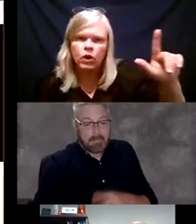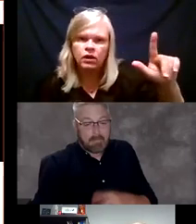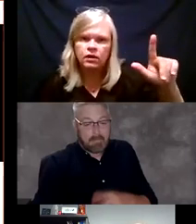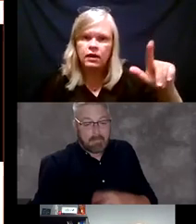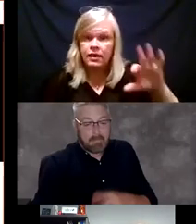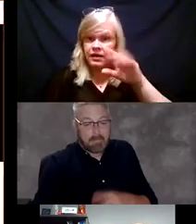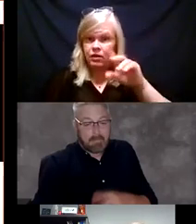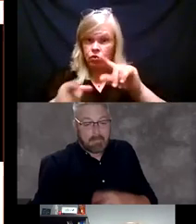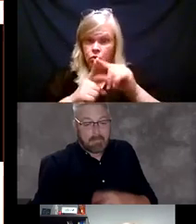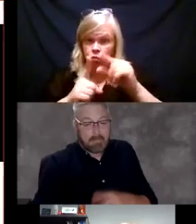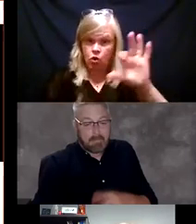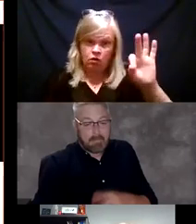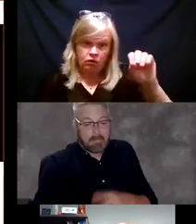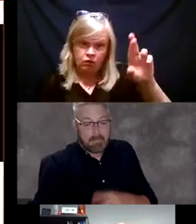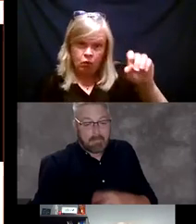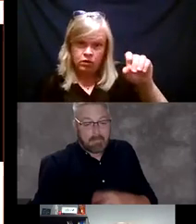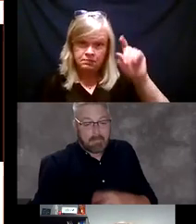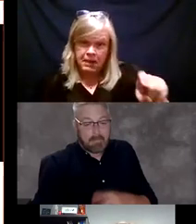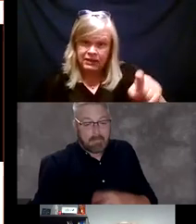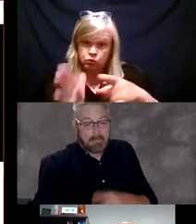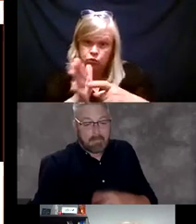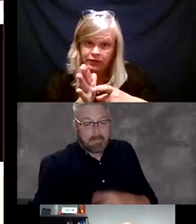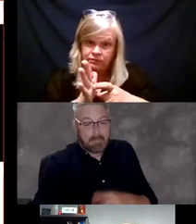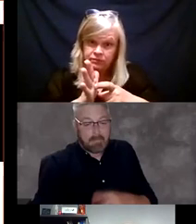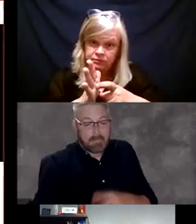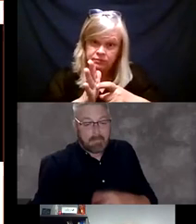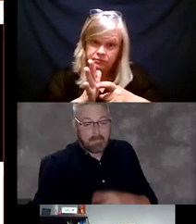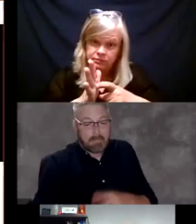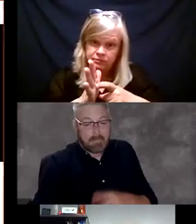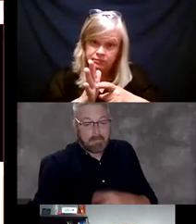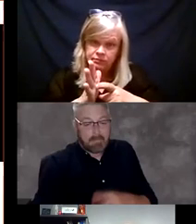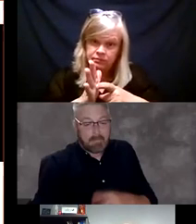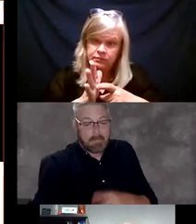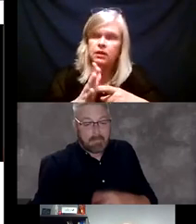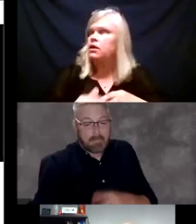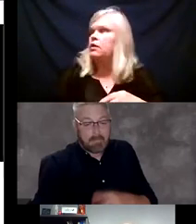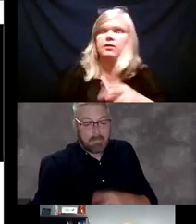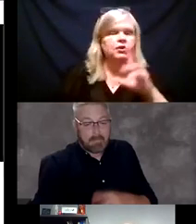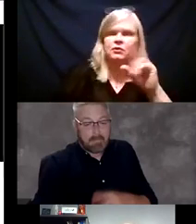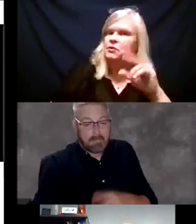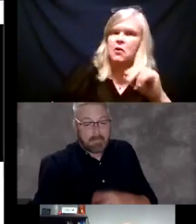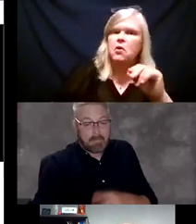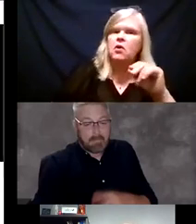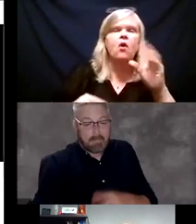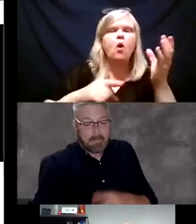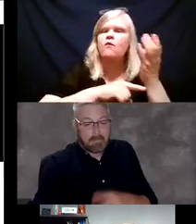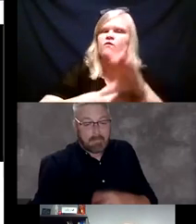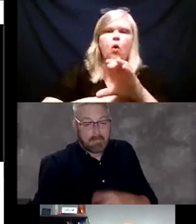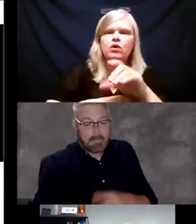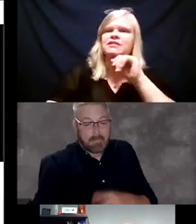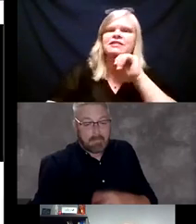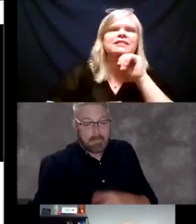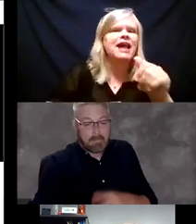THE ANSWER TO THAT IS NO. FORCE IS NOT A REQUIREMENT.